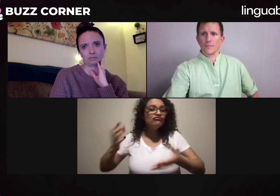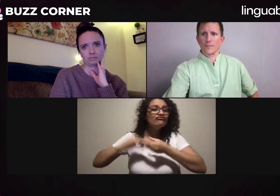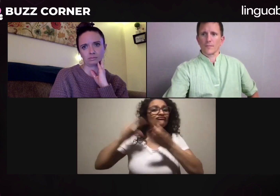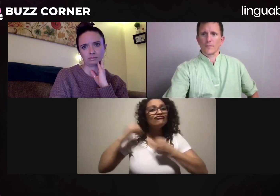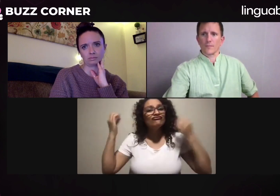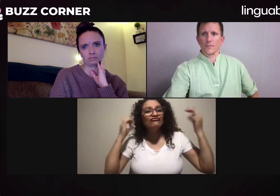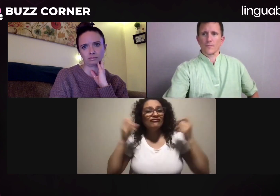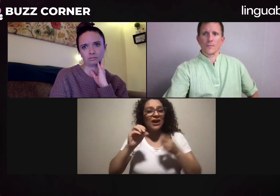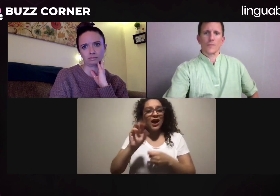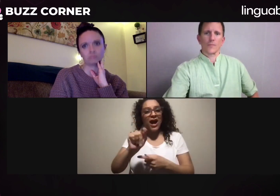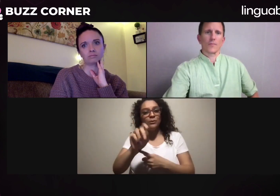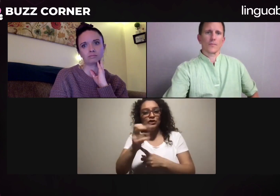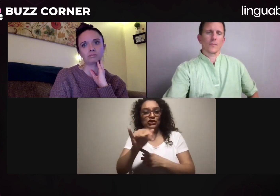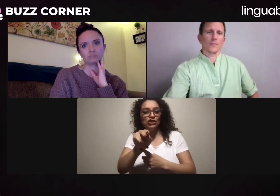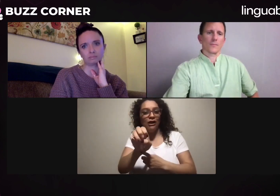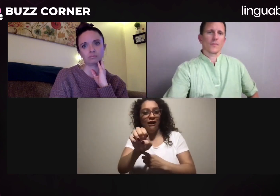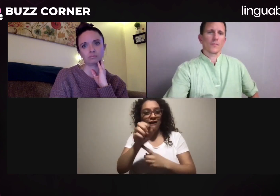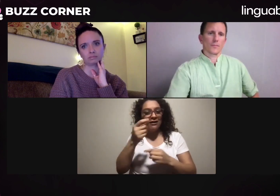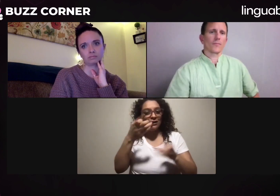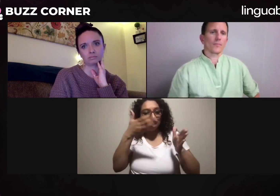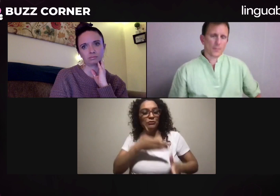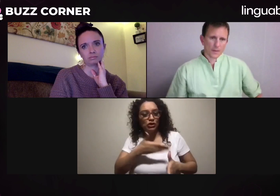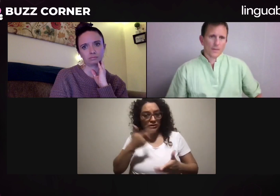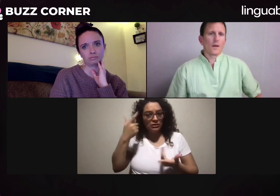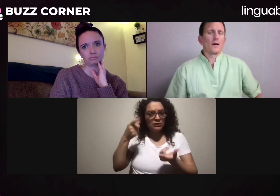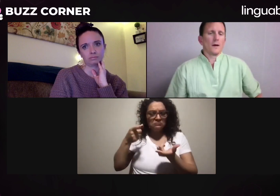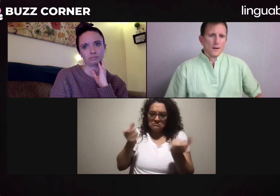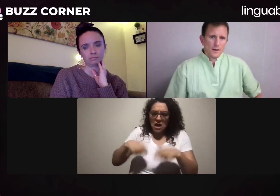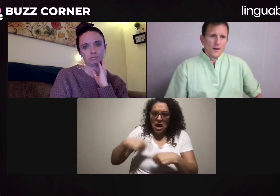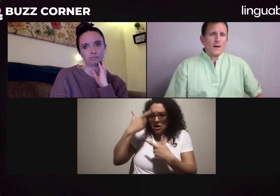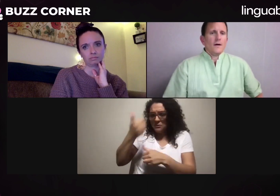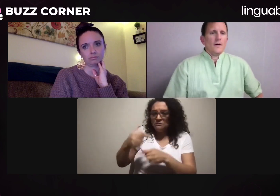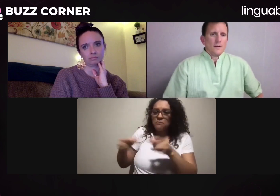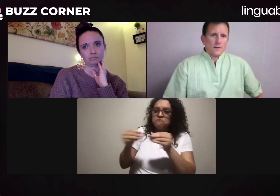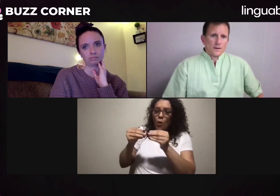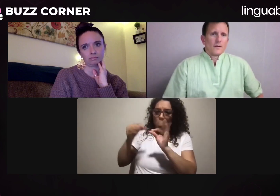Whereas a deaf performer can outshine anyone and everyone. Right.